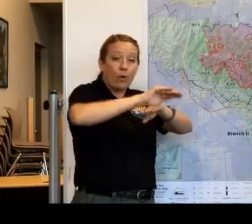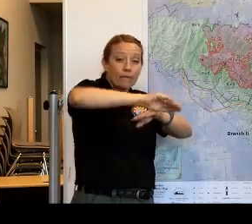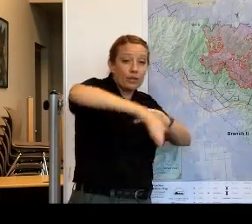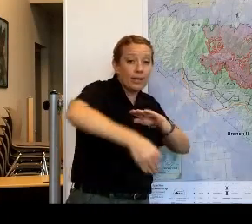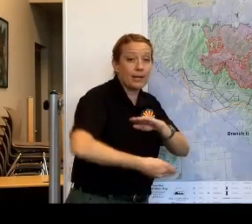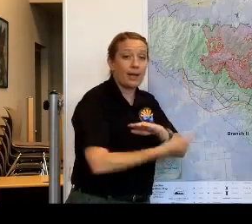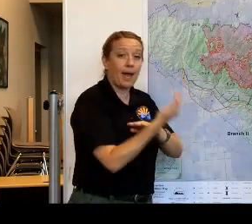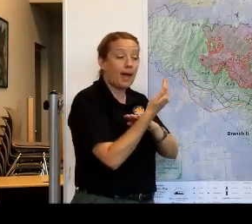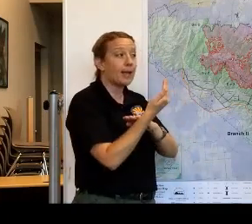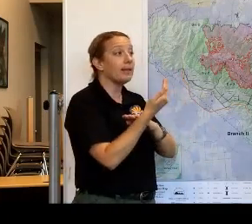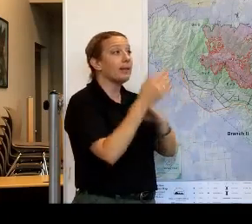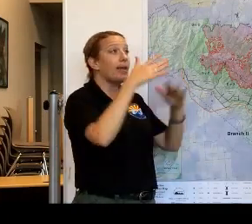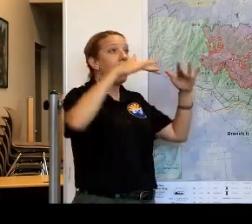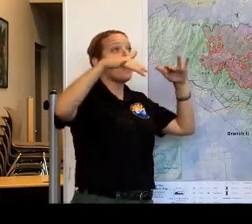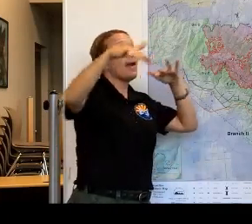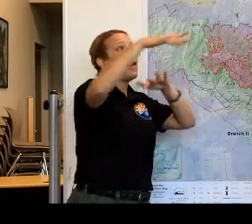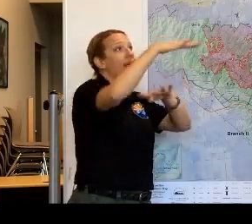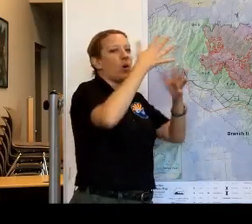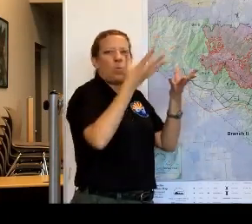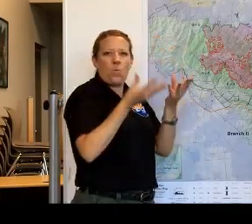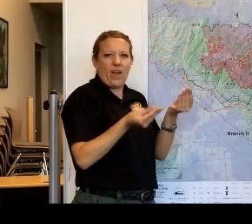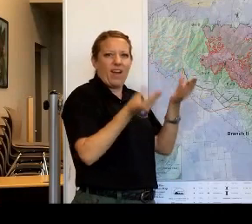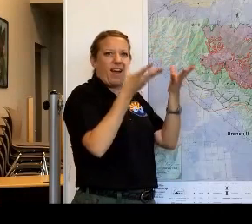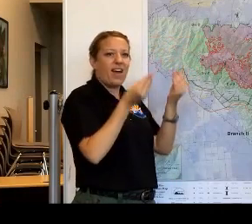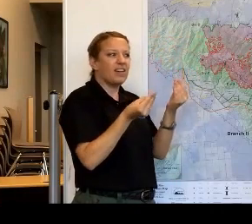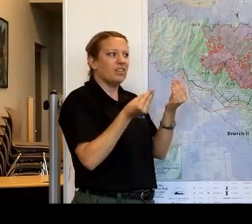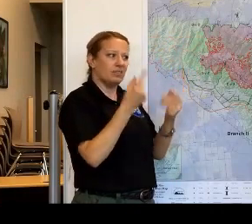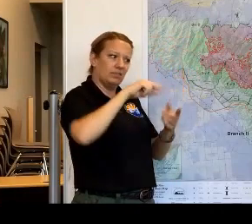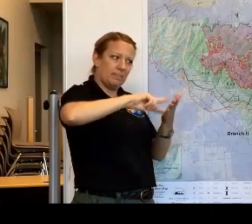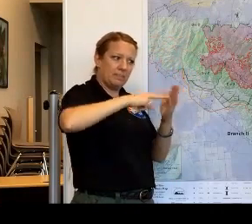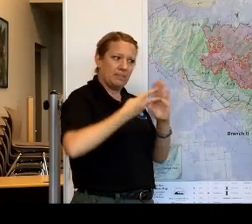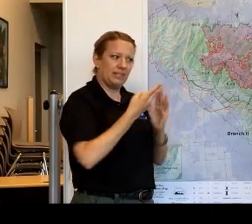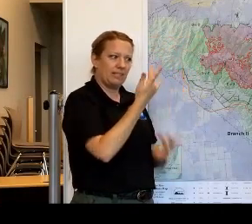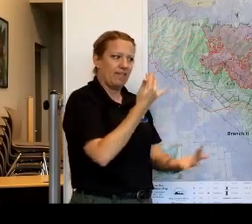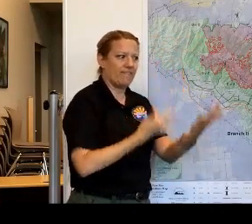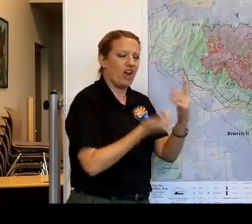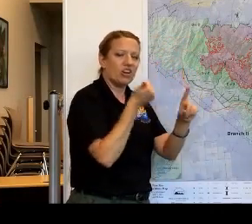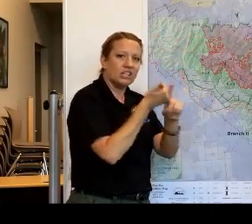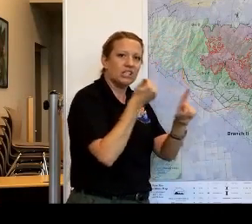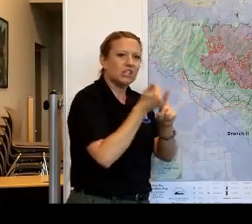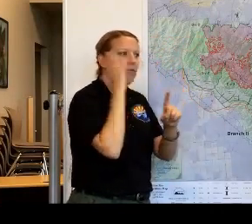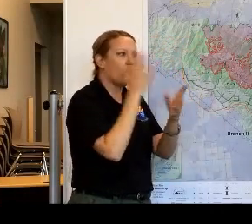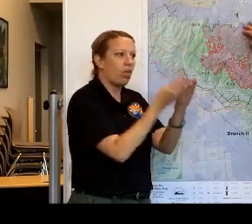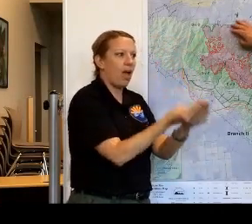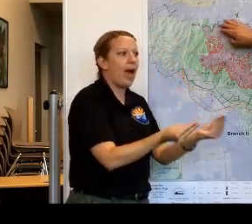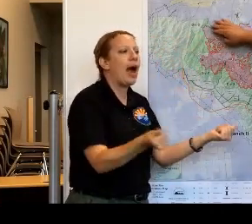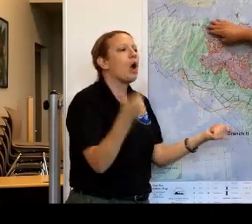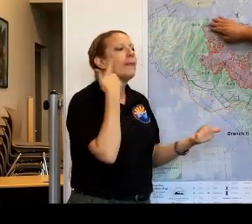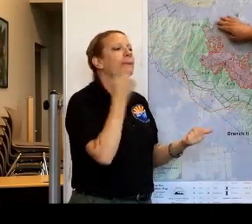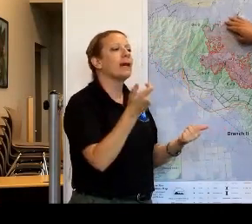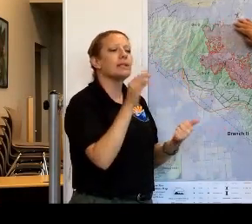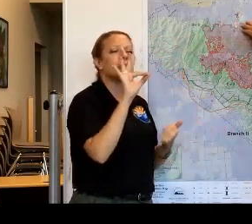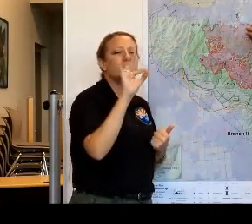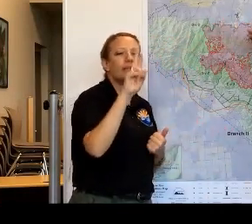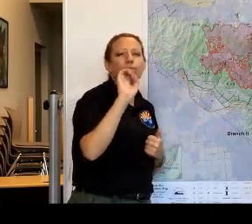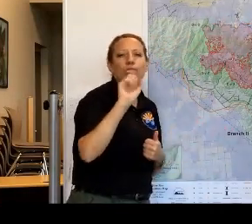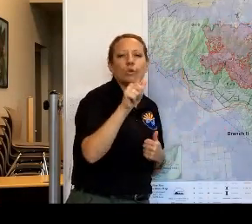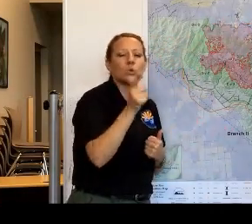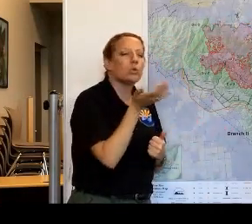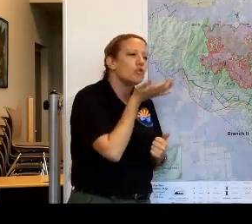the air gets moist and a lot of the fire actually goes out in those light fuels often. And that's that's what happened here a combination of firefighters